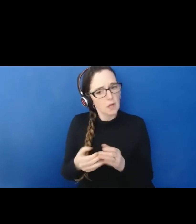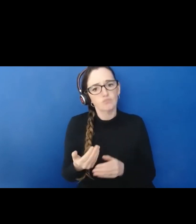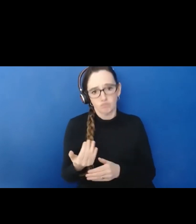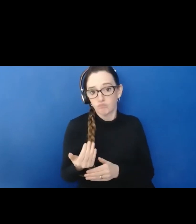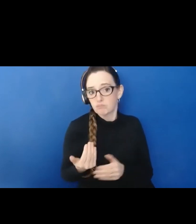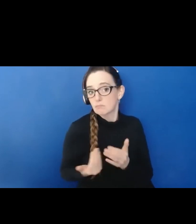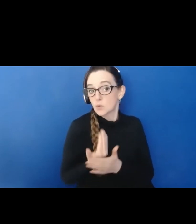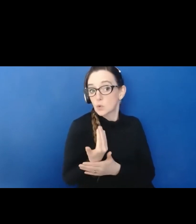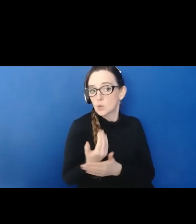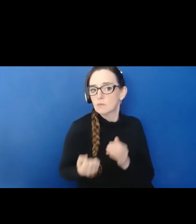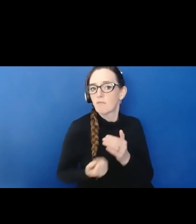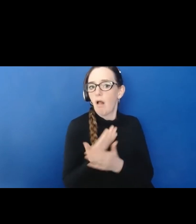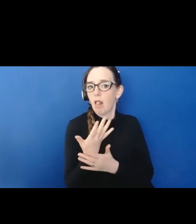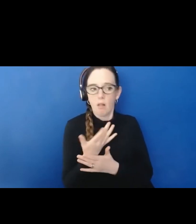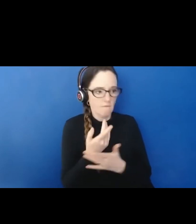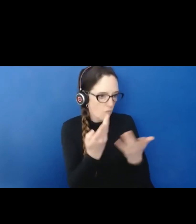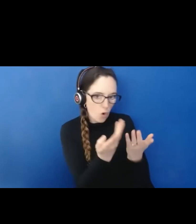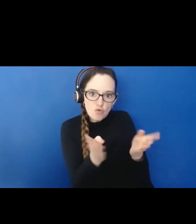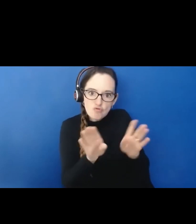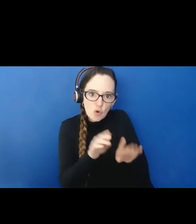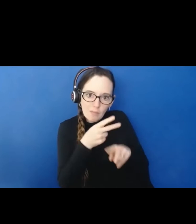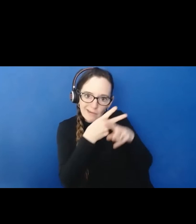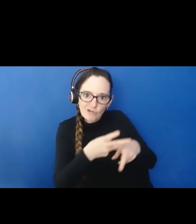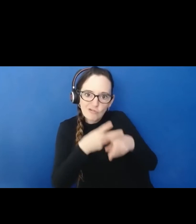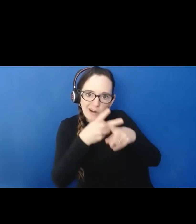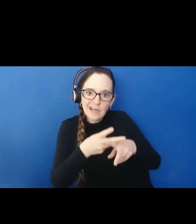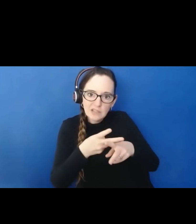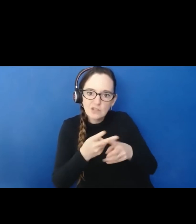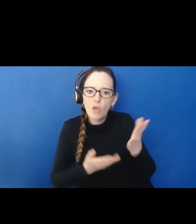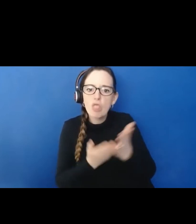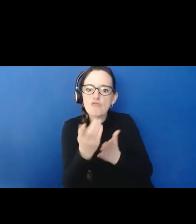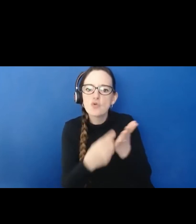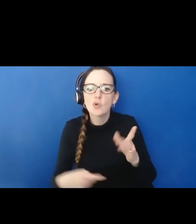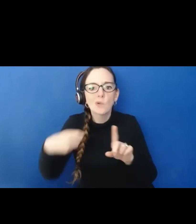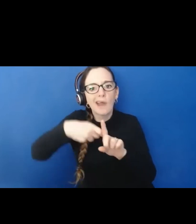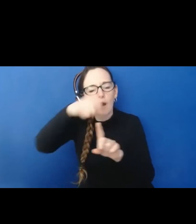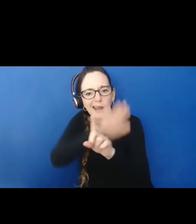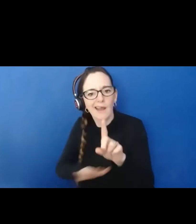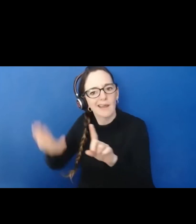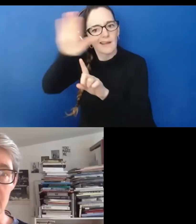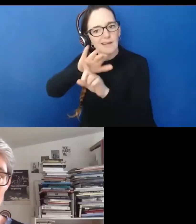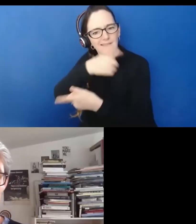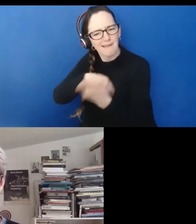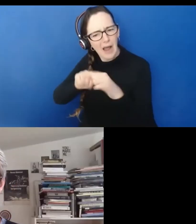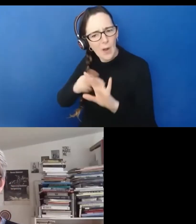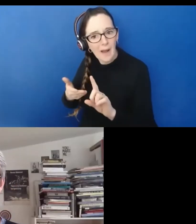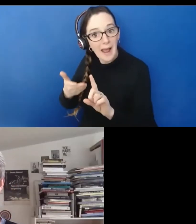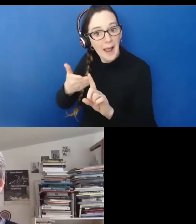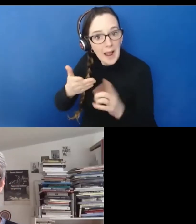developed by a group of curators working across the UK and our aim is to extend opportunities for conversation,